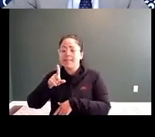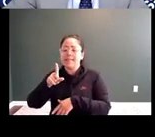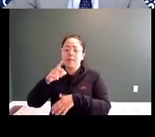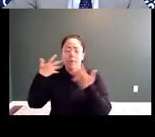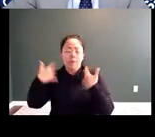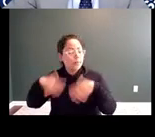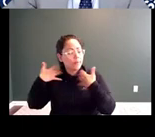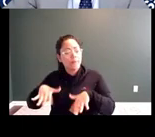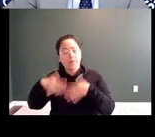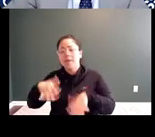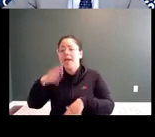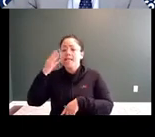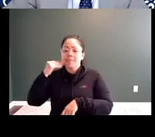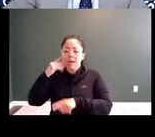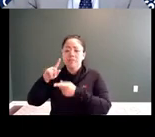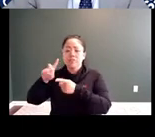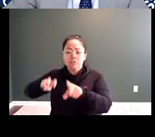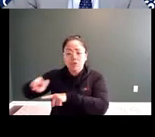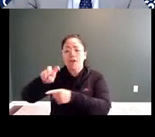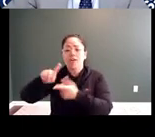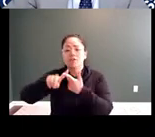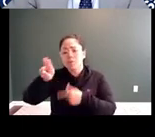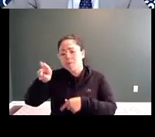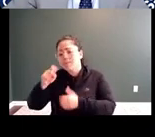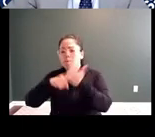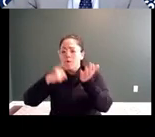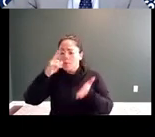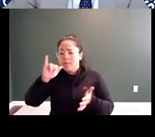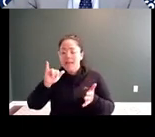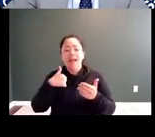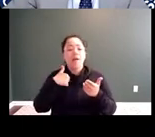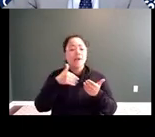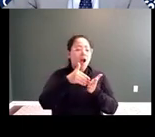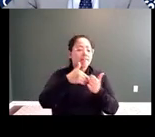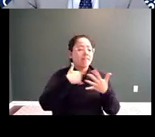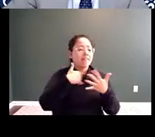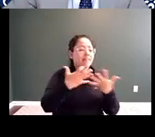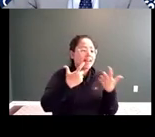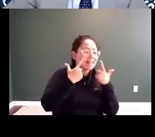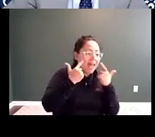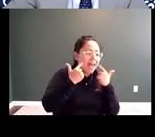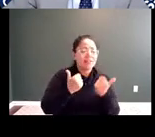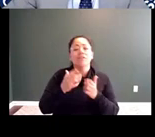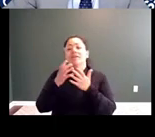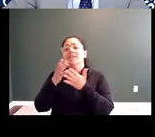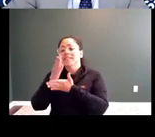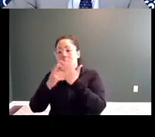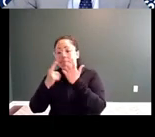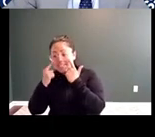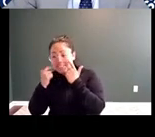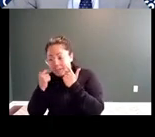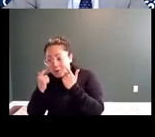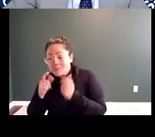to the US and what that might be like. And we often have a lot of laughter. We often have some tears. It's a really emotionally moving